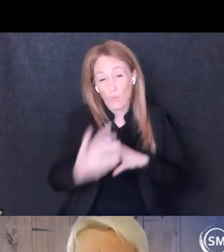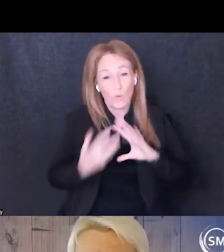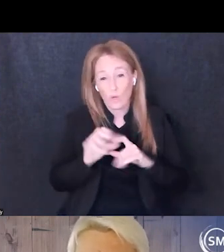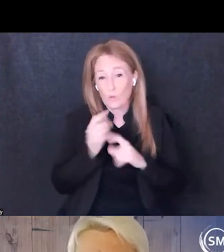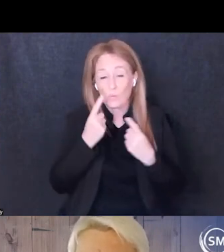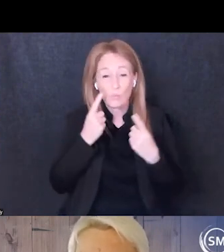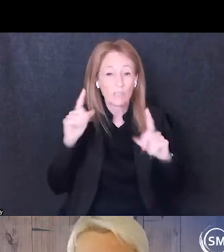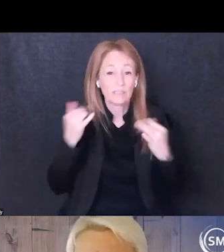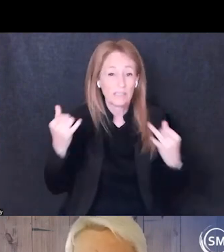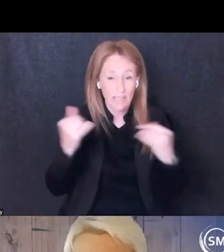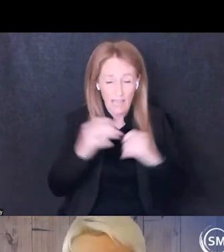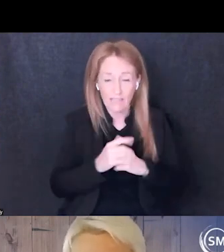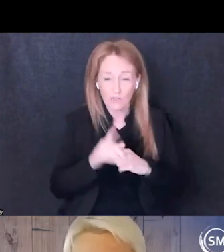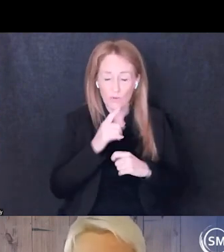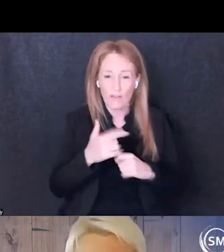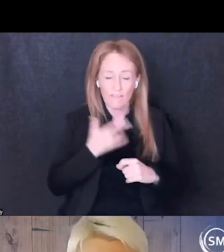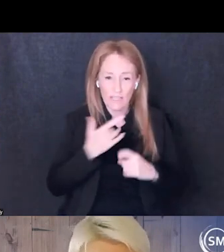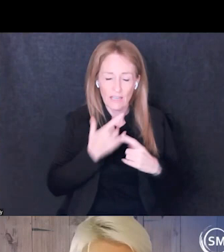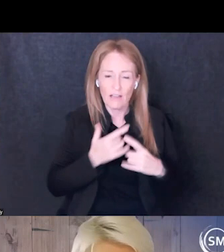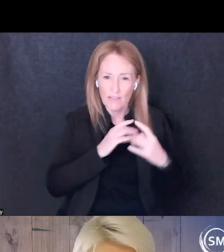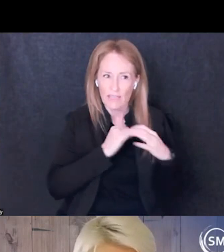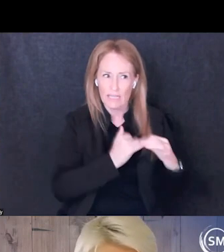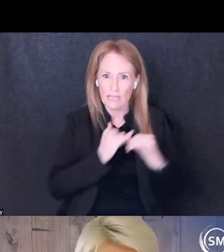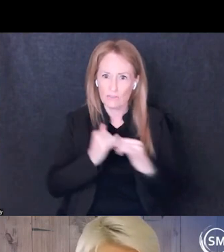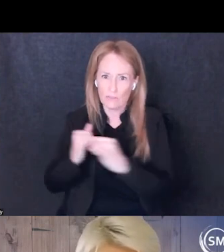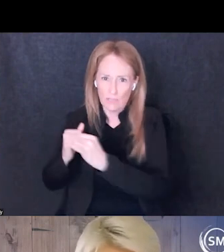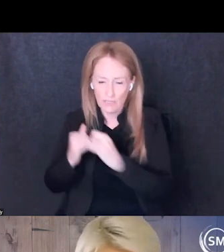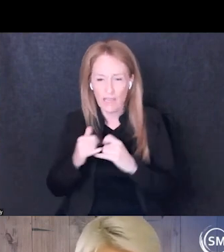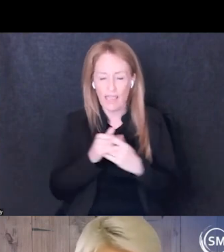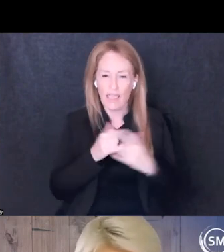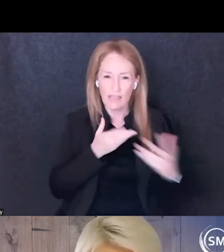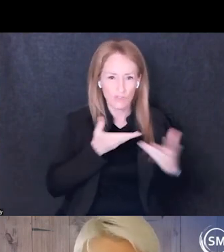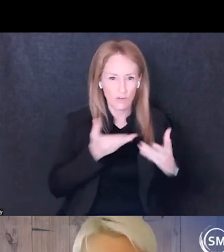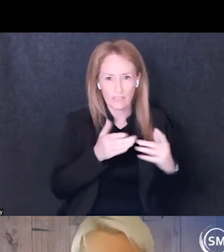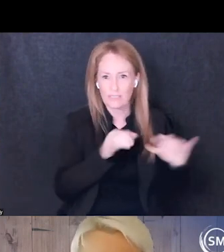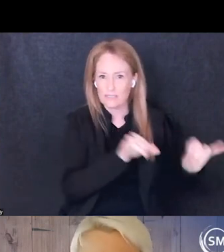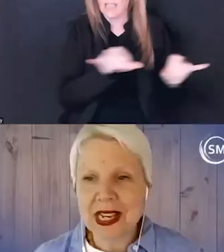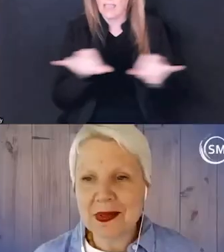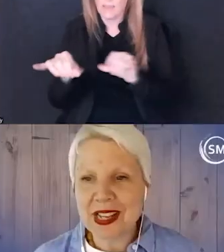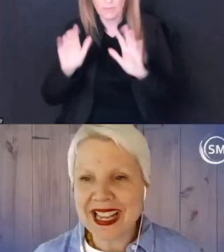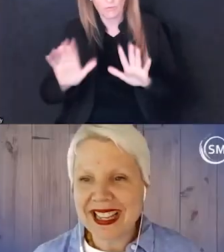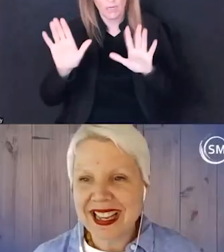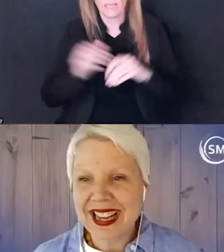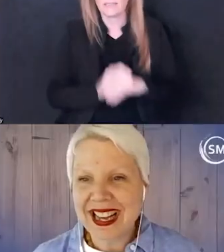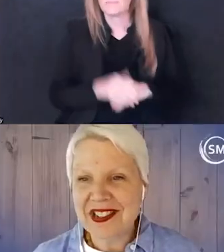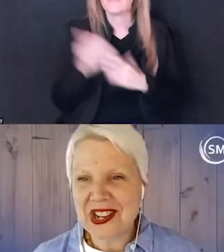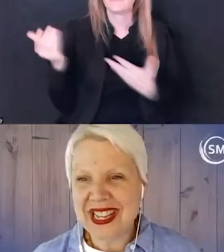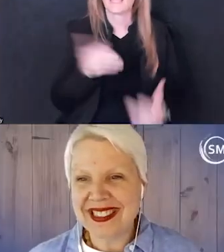IN TERMS OF FEELING TRUST AND SAFETY IN THE SYSTEM. HAPPY TO BRING FORWARD JOHN PALMERI FROM SAMHSA.